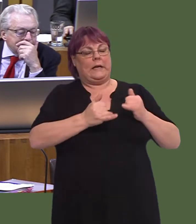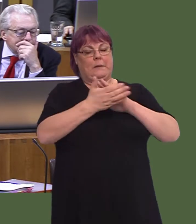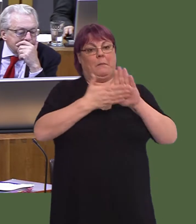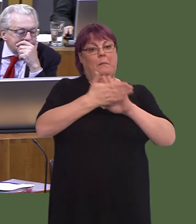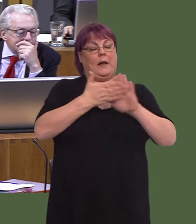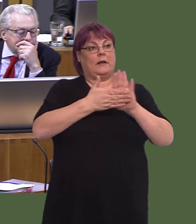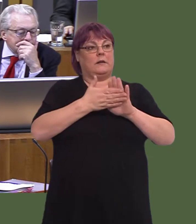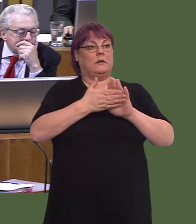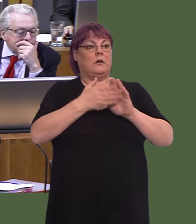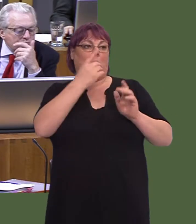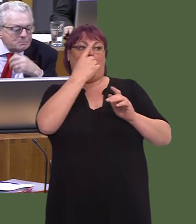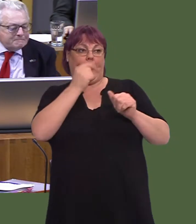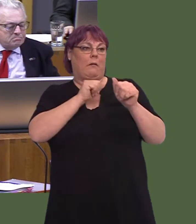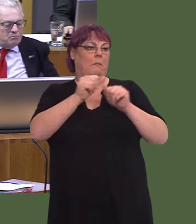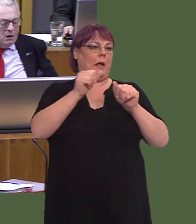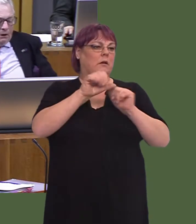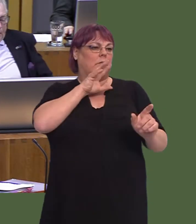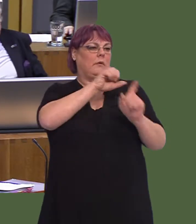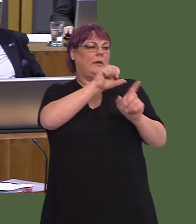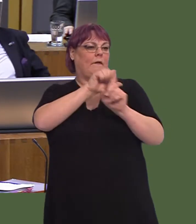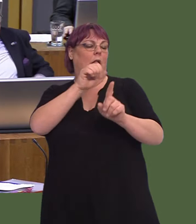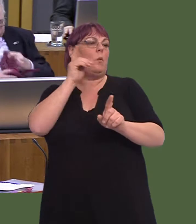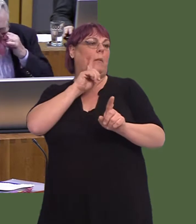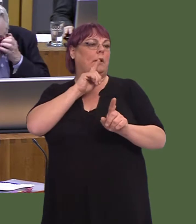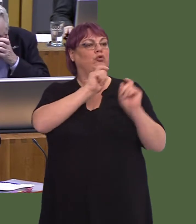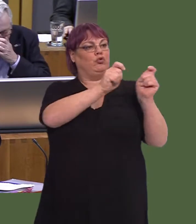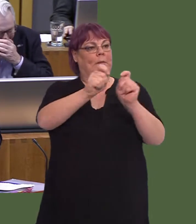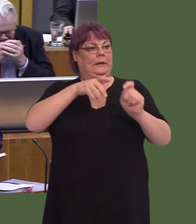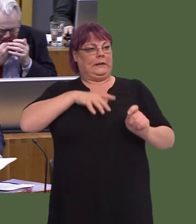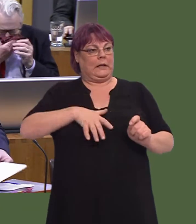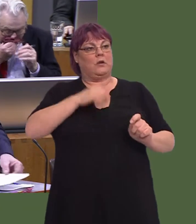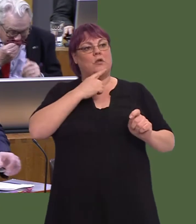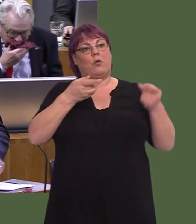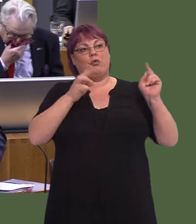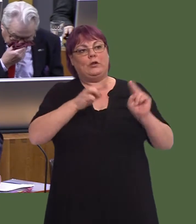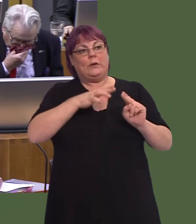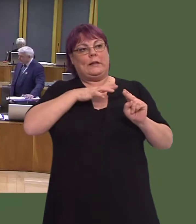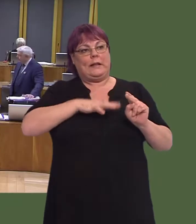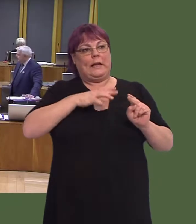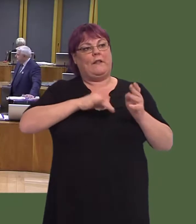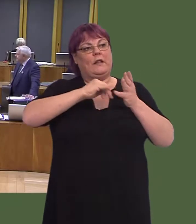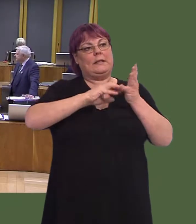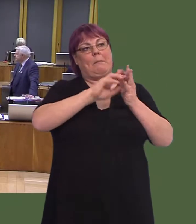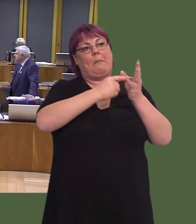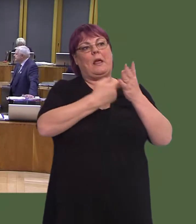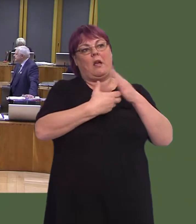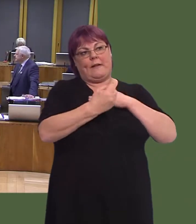to more effectively identify women requiring treatment, reducing the need for repeat smears. Jayne Bryant AM: Thank you, First Minister.